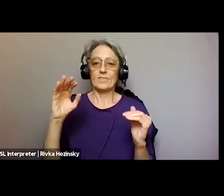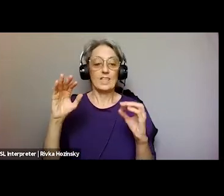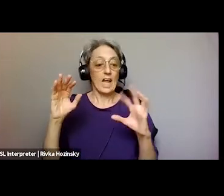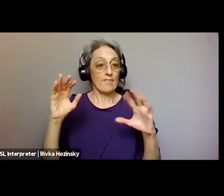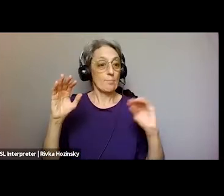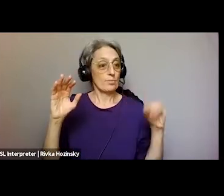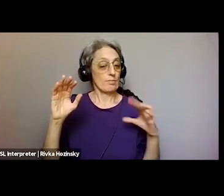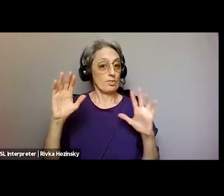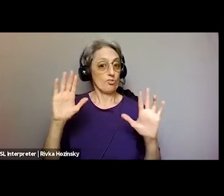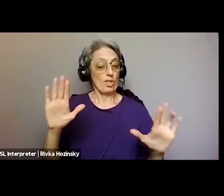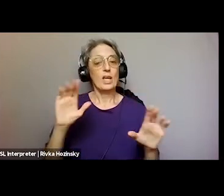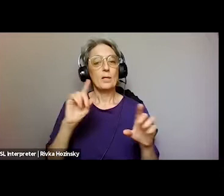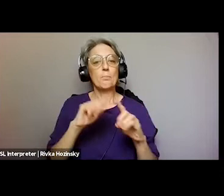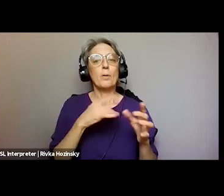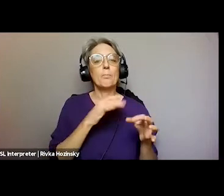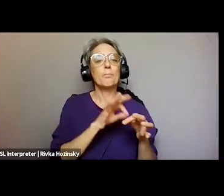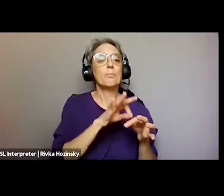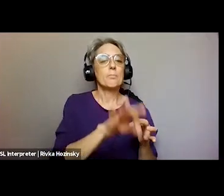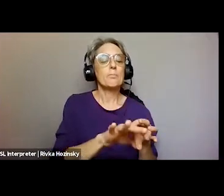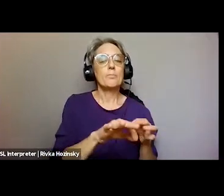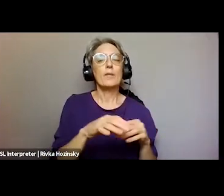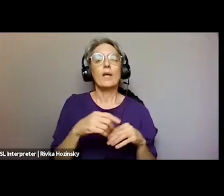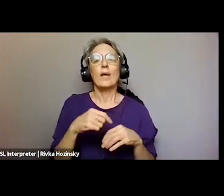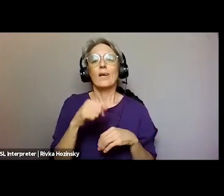but they’re getting it later and they’re still not getting that equitable amount of care.